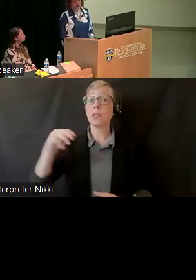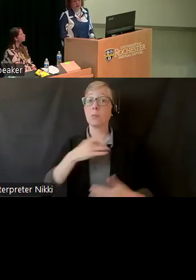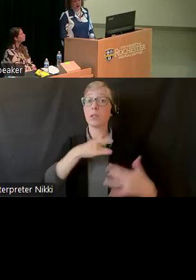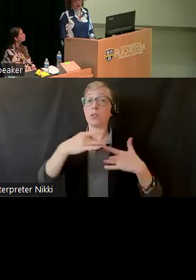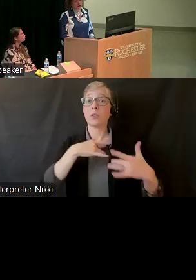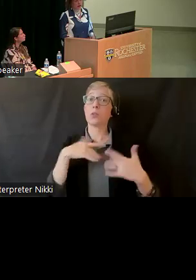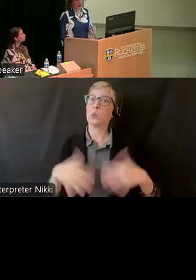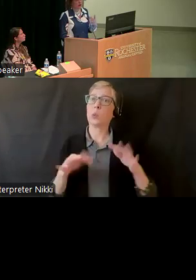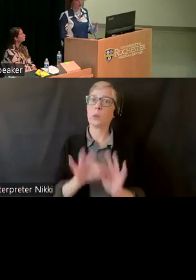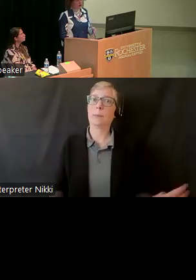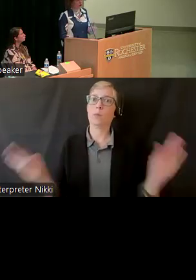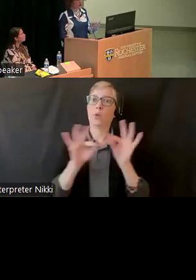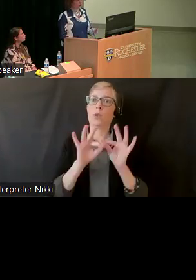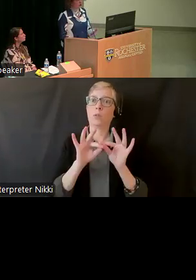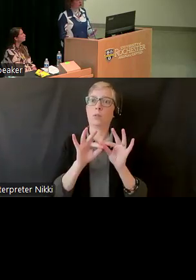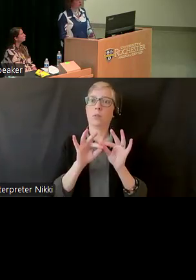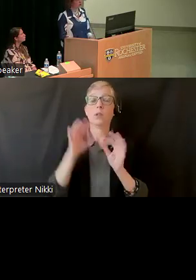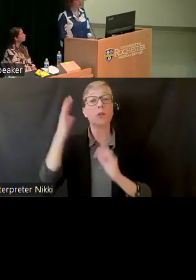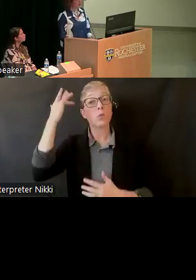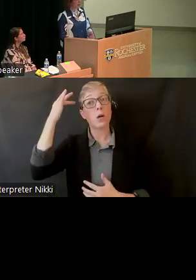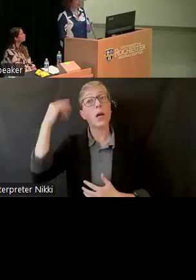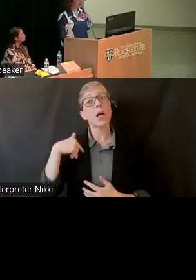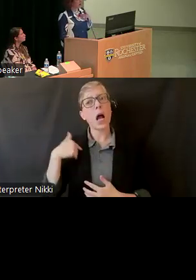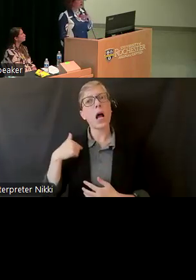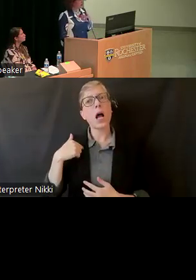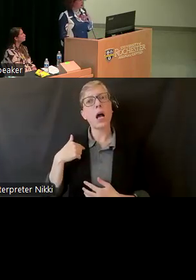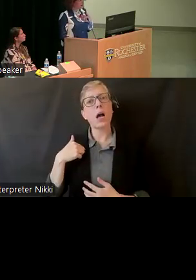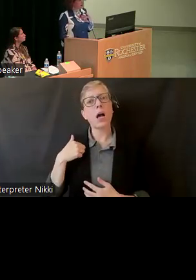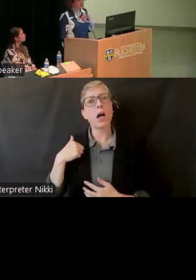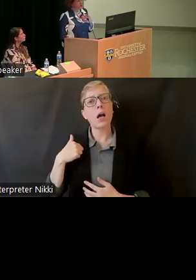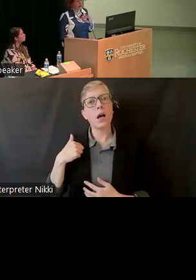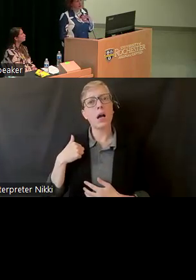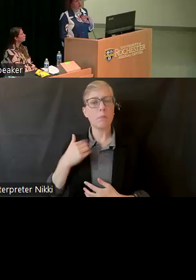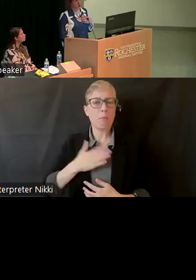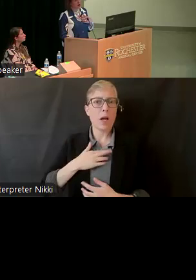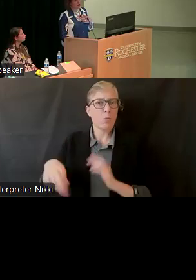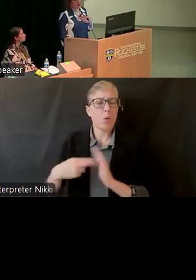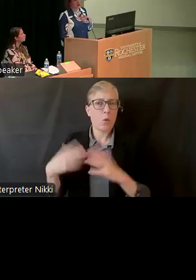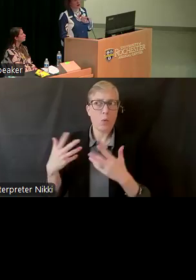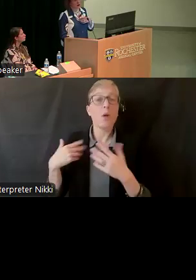me and partly because I am in a role of leadership i wanted to better understand what these